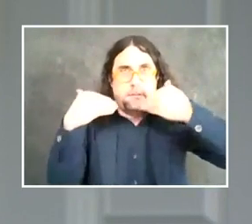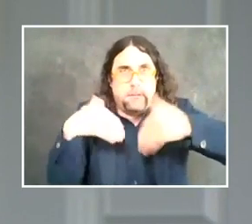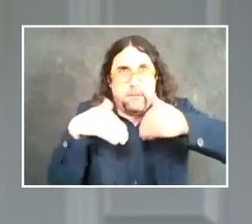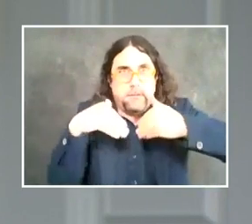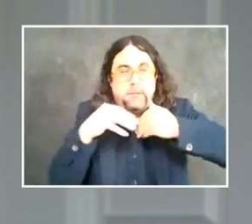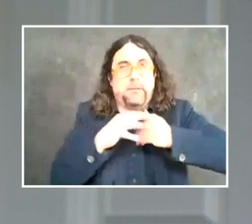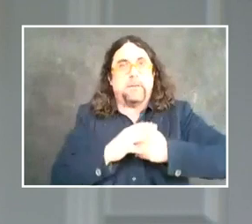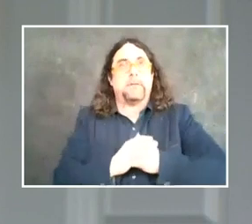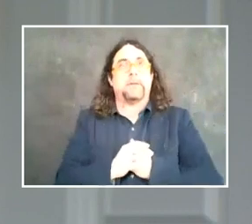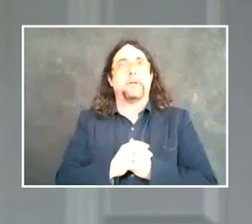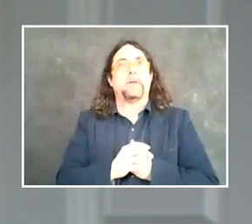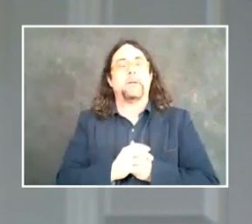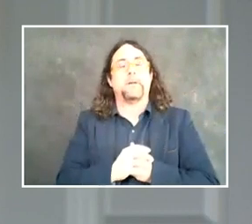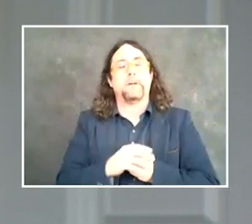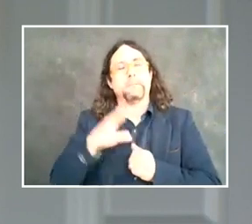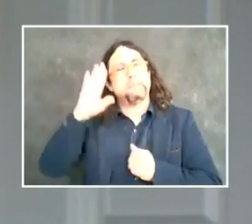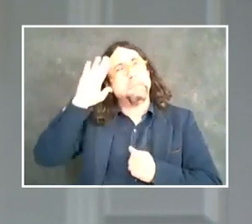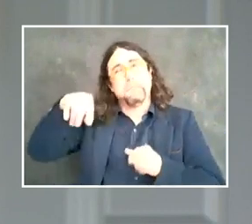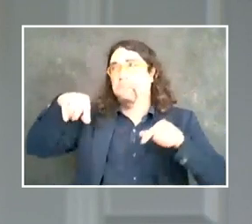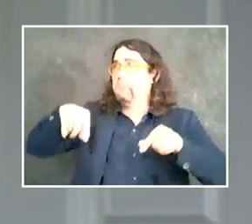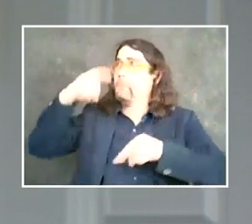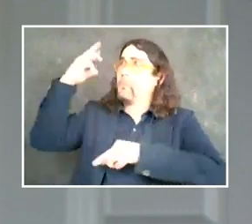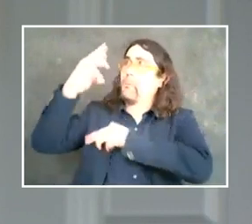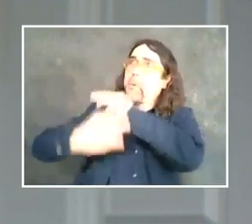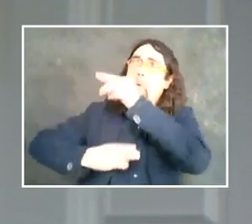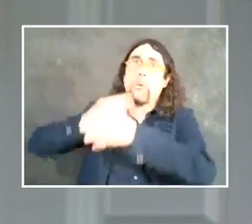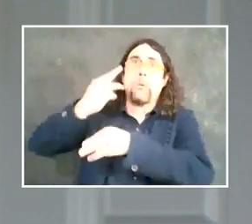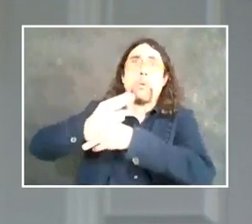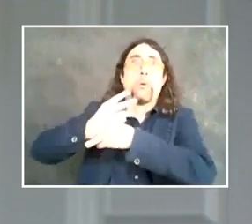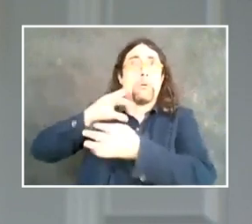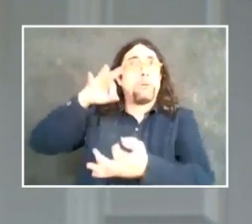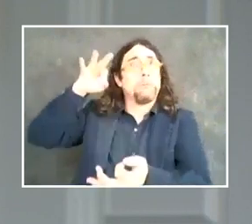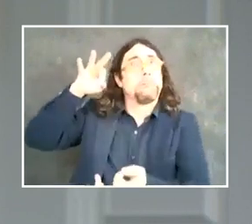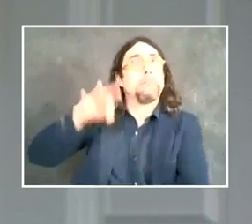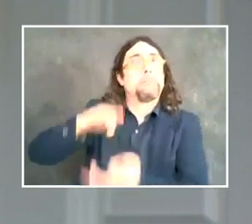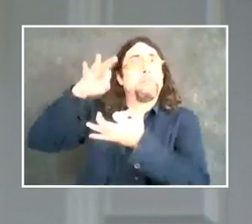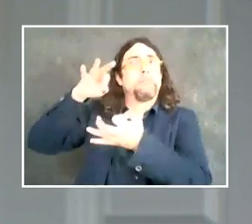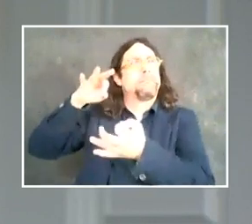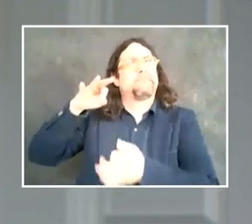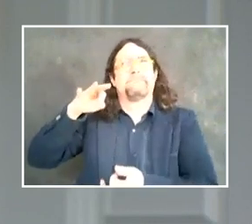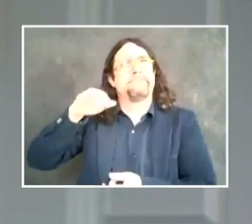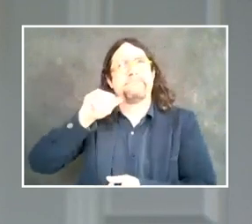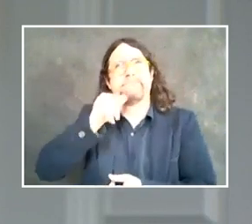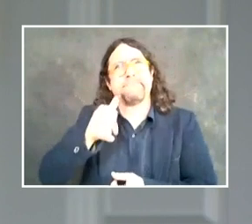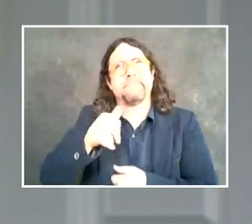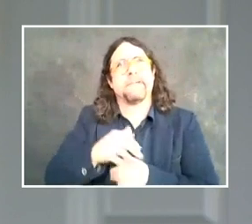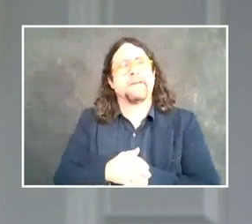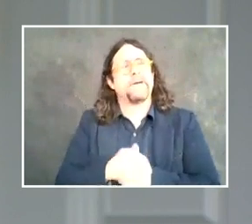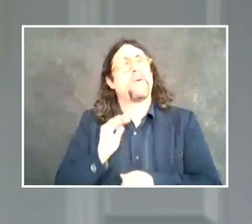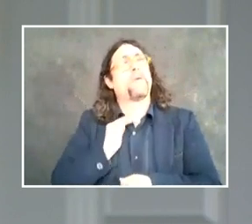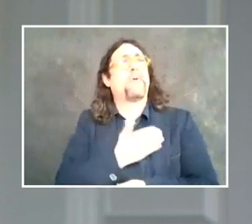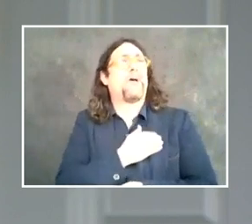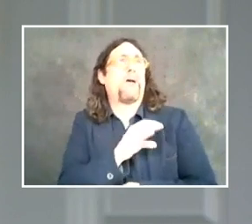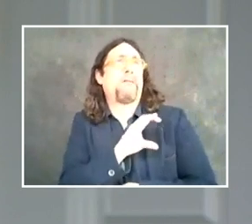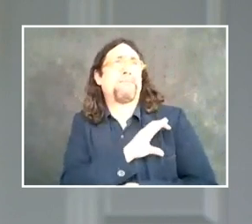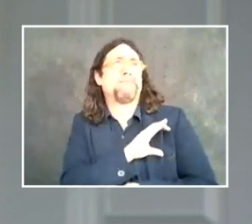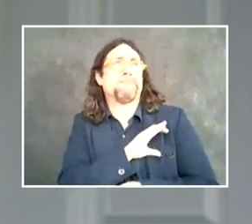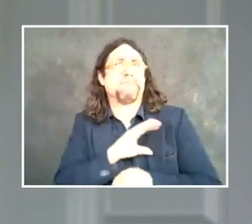DISTANCING. BUT I CAN TELL YOU, MARSHA, THAT THERE WERE TWO FUNERALS